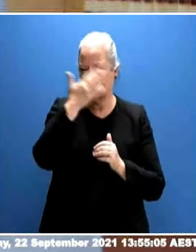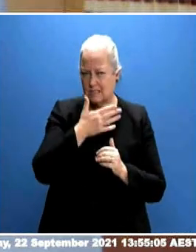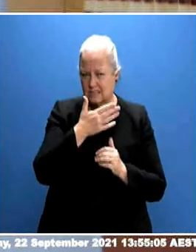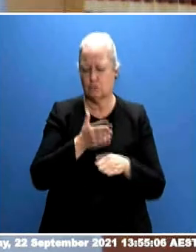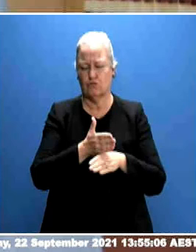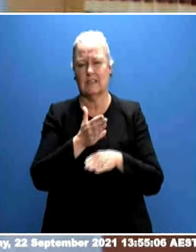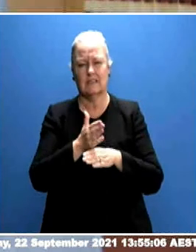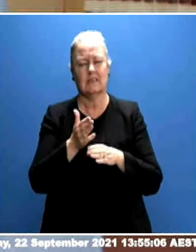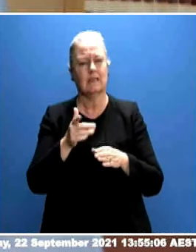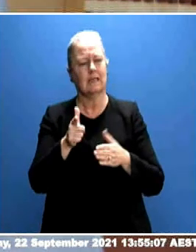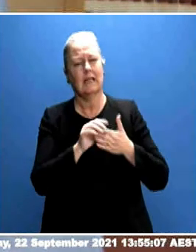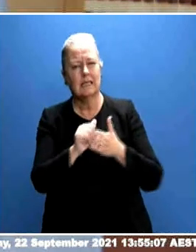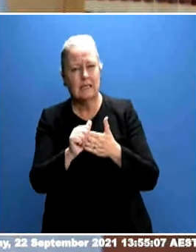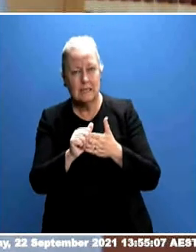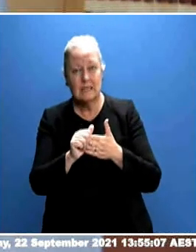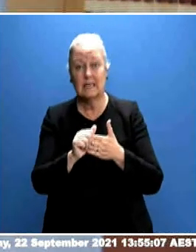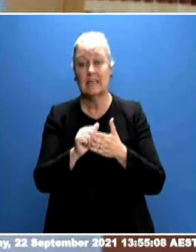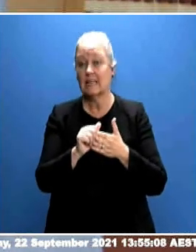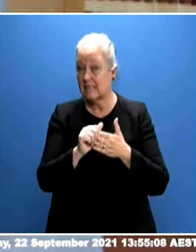specialist that might have been working with the child, some of the